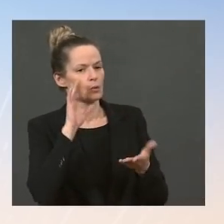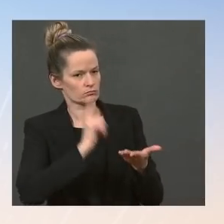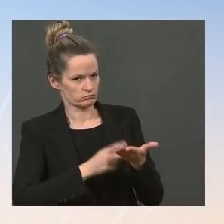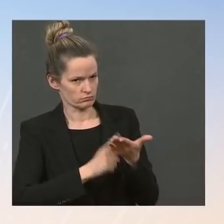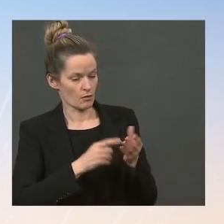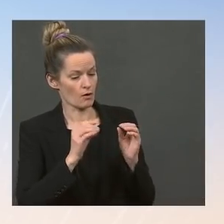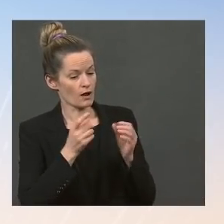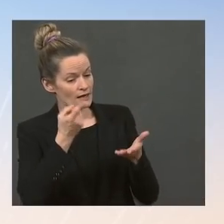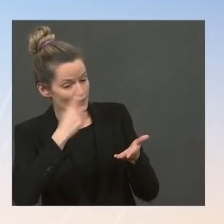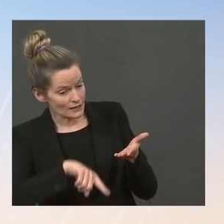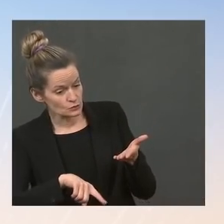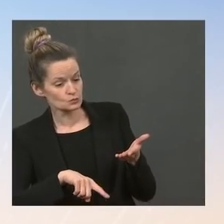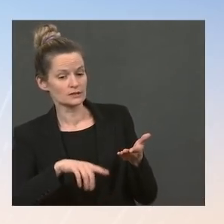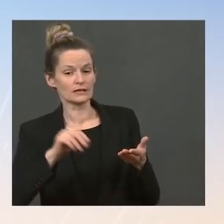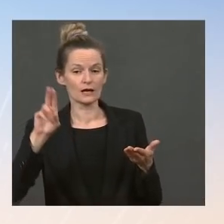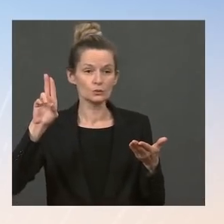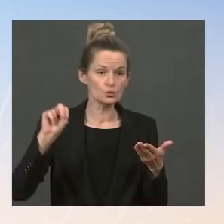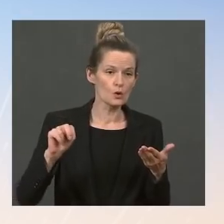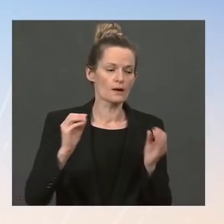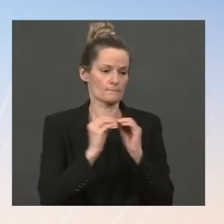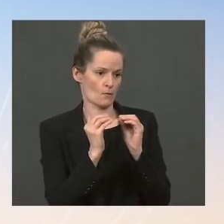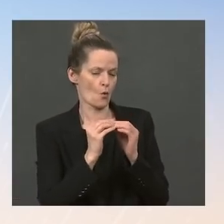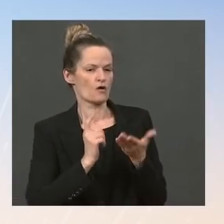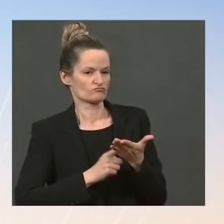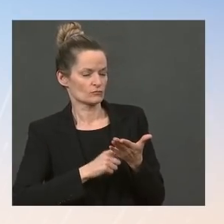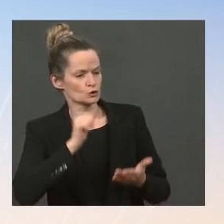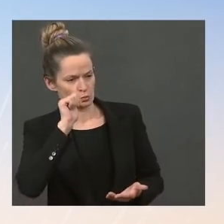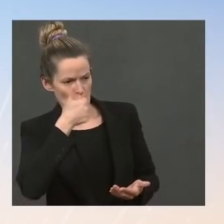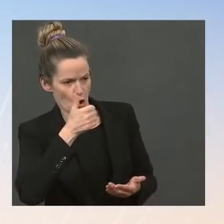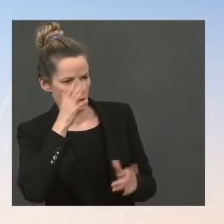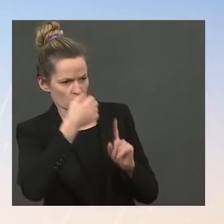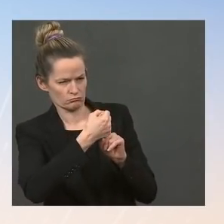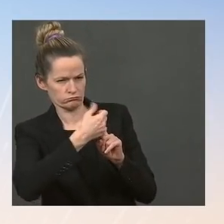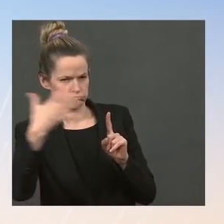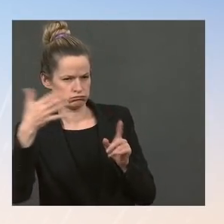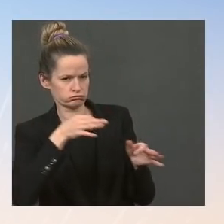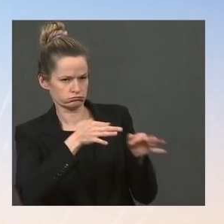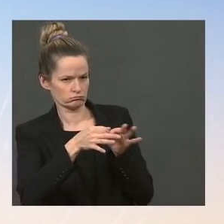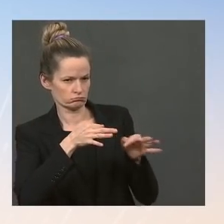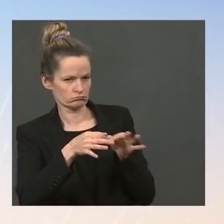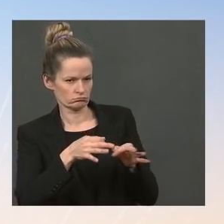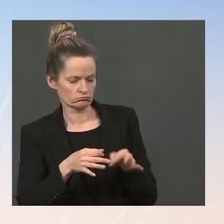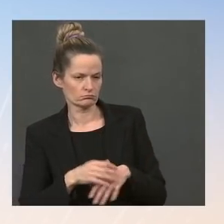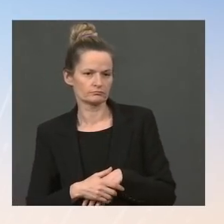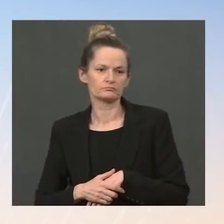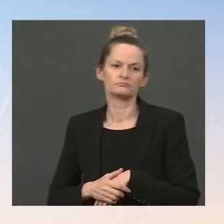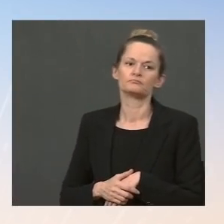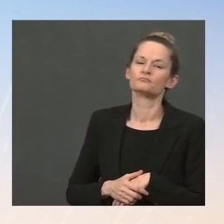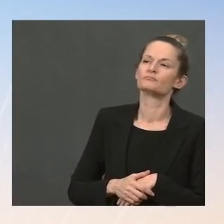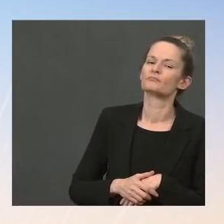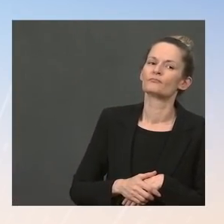what is going to happen next week. The Press: And then, in terms of just the overall kind of fallout that we've seen from France. Ms. Psaki: Mm-hmm.